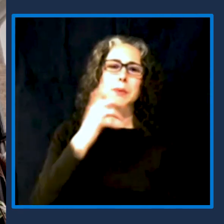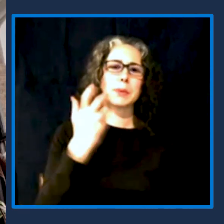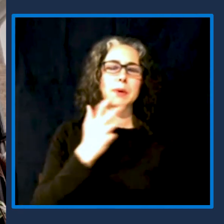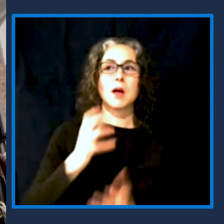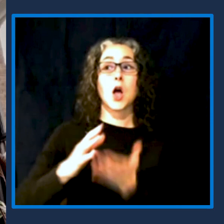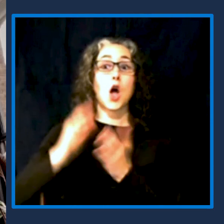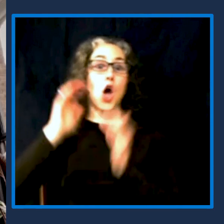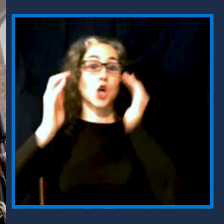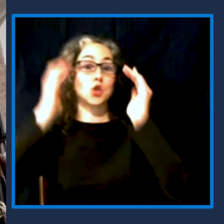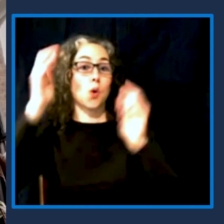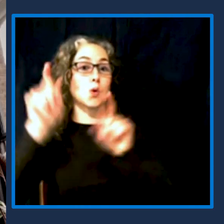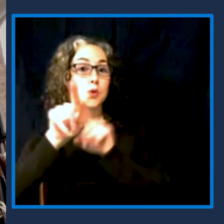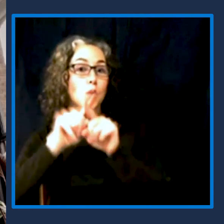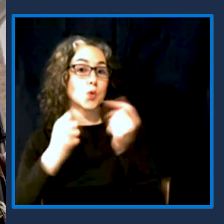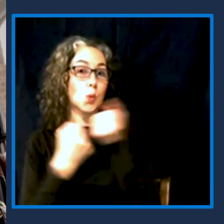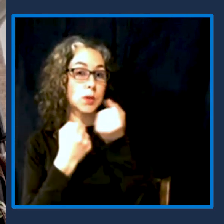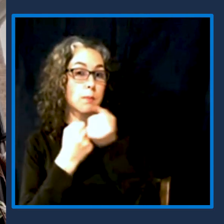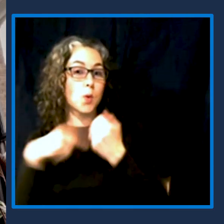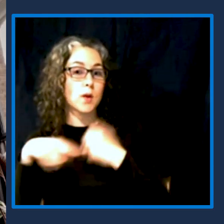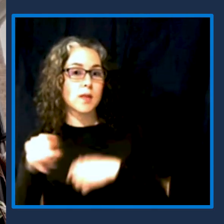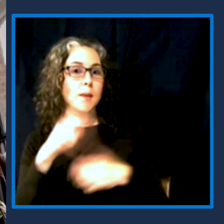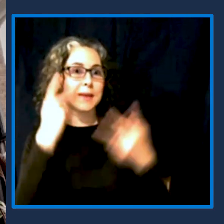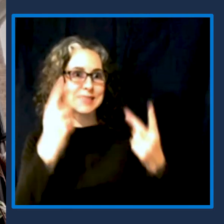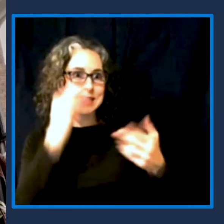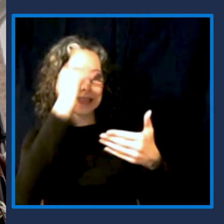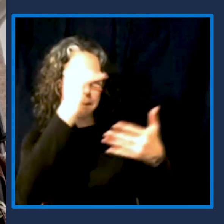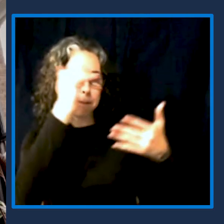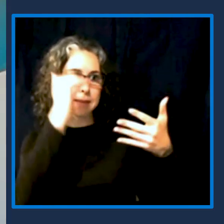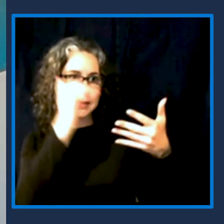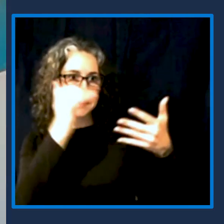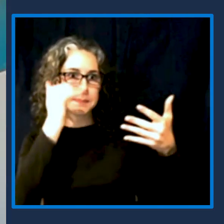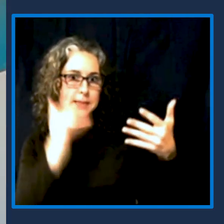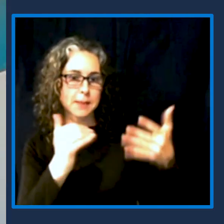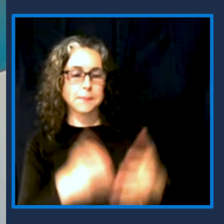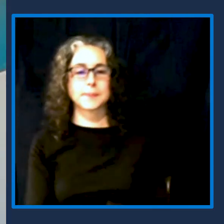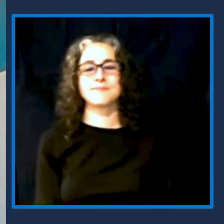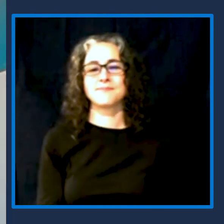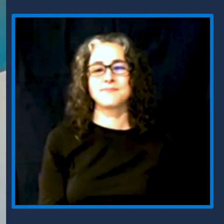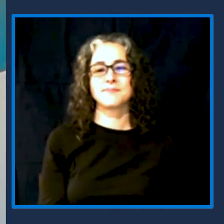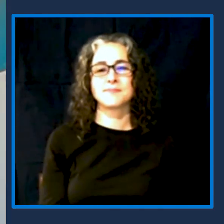are able to see how to solve problems step by step and lastly we're going to be going